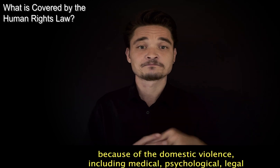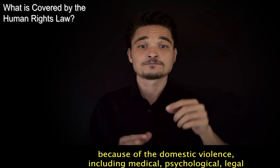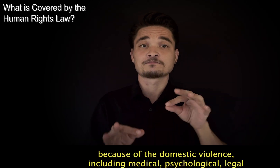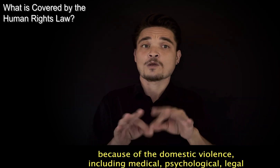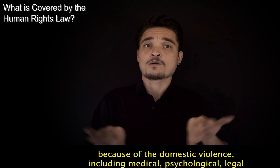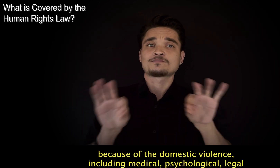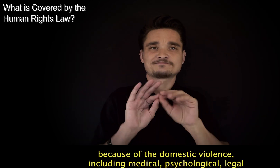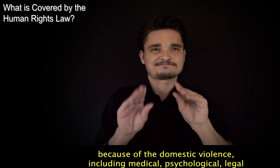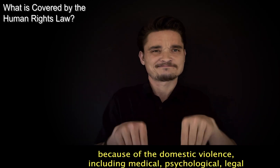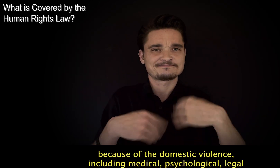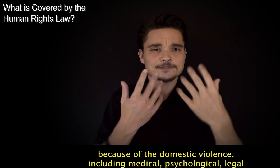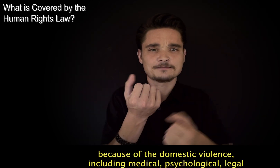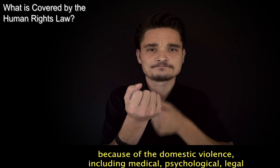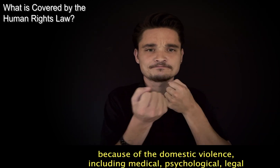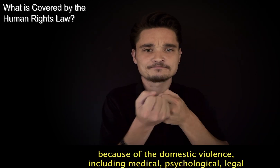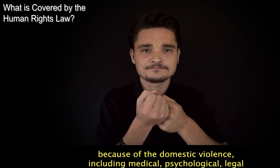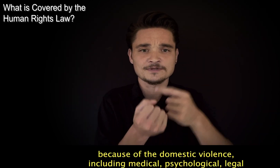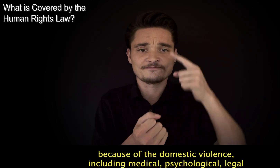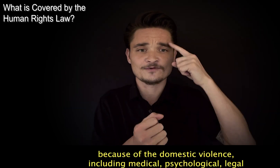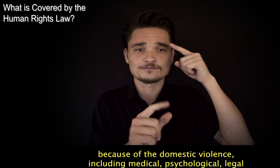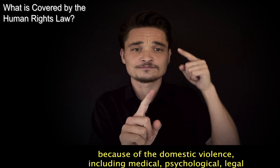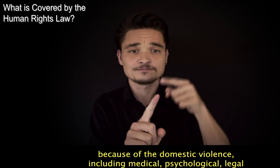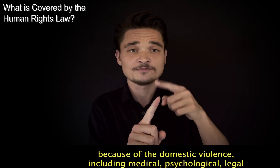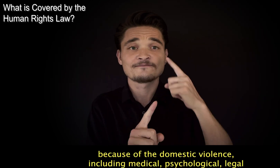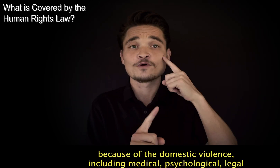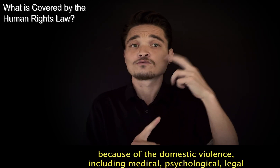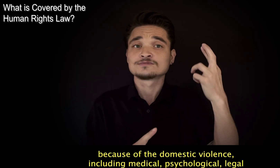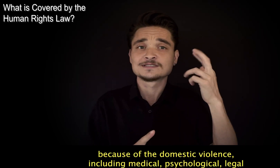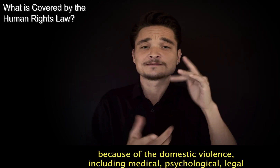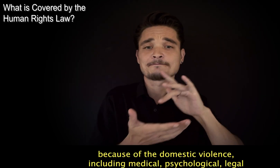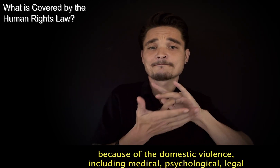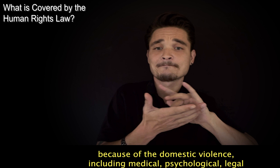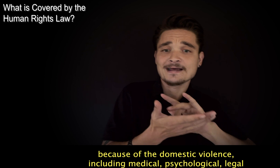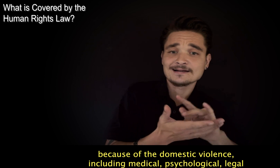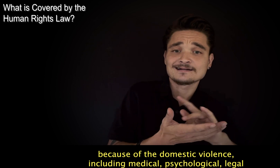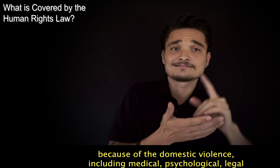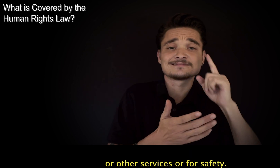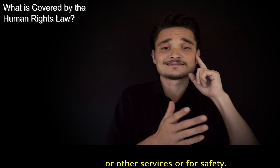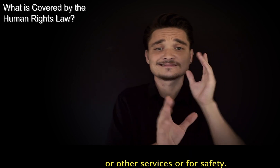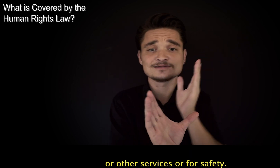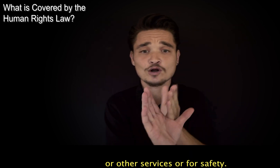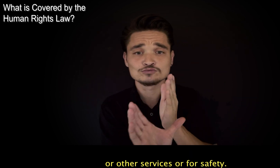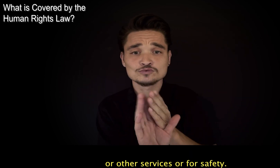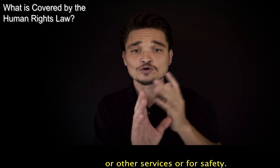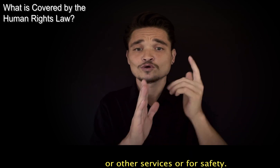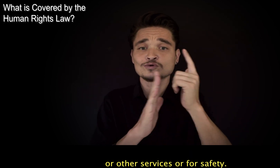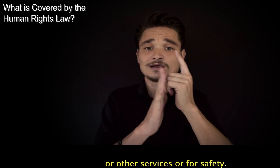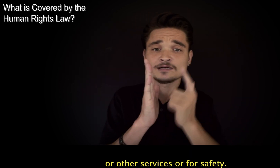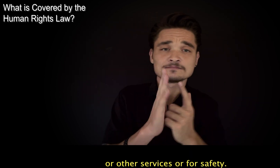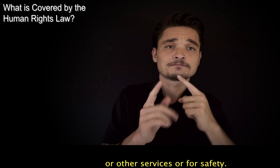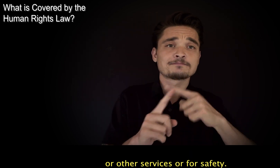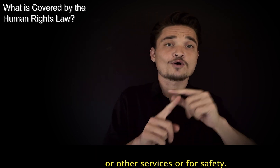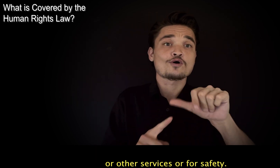because of the domestic violence, including medical, psychological, legal or other services or for safety.